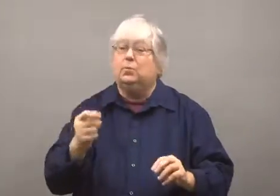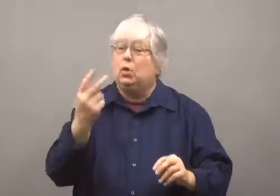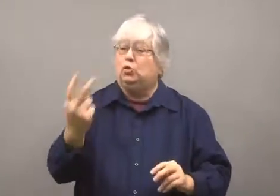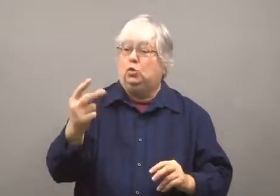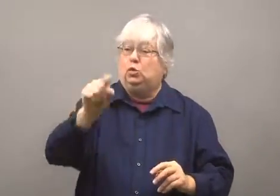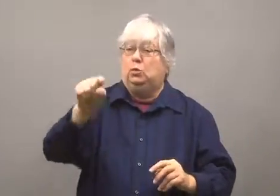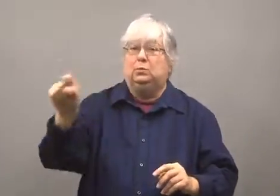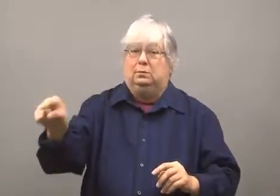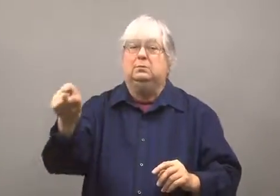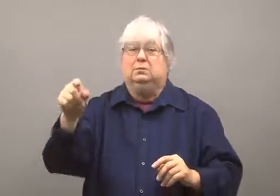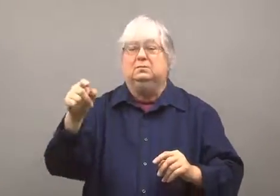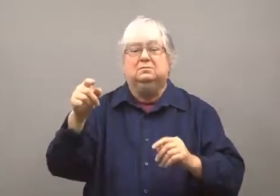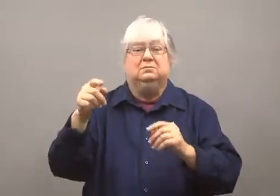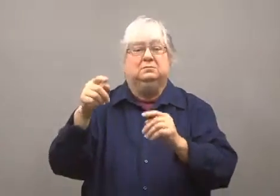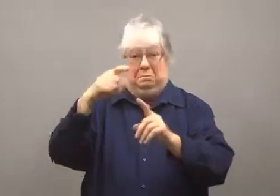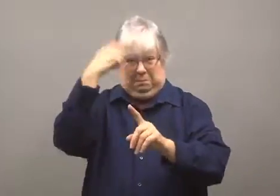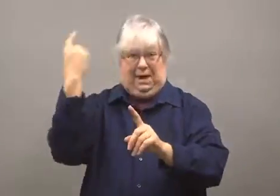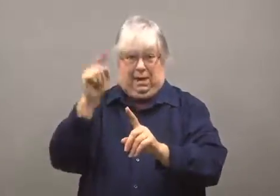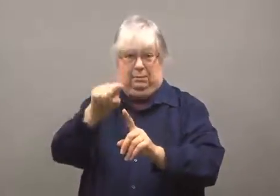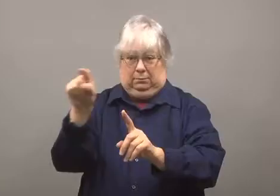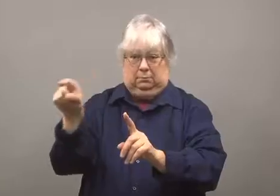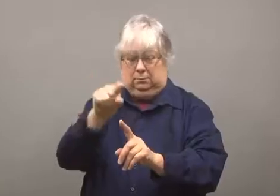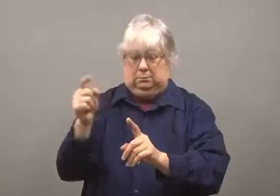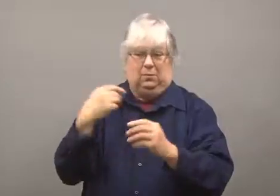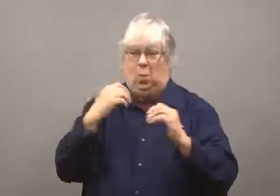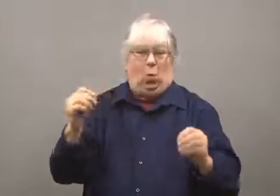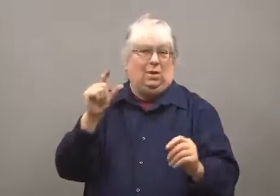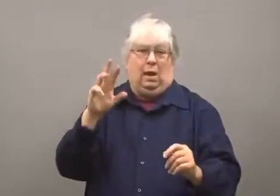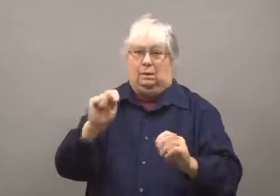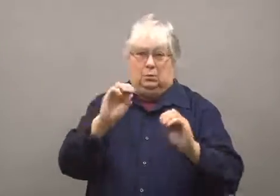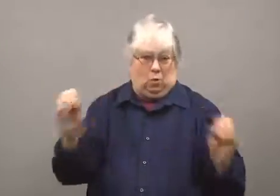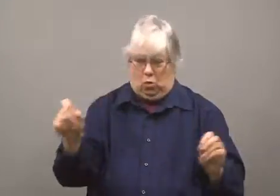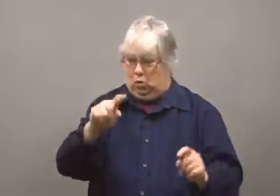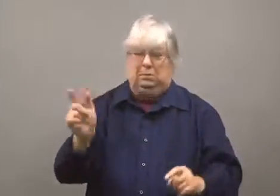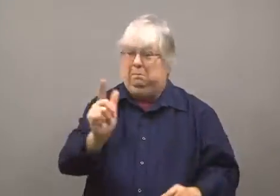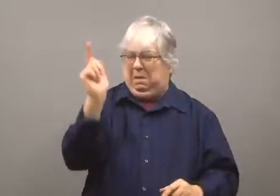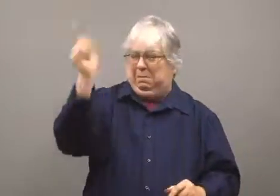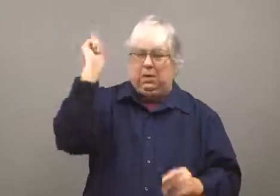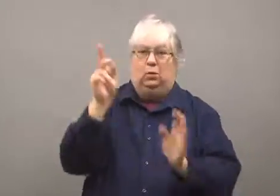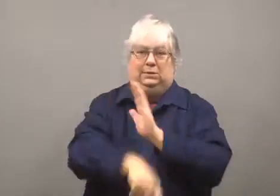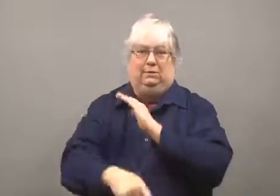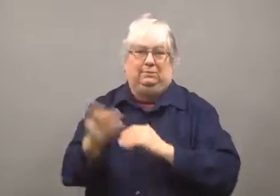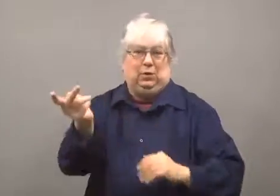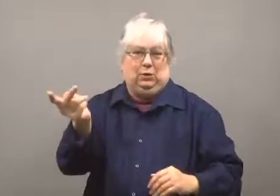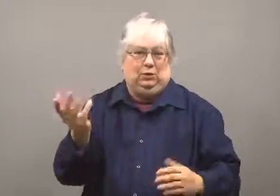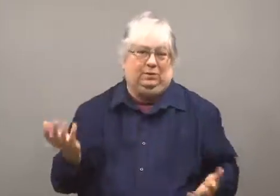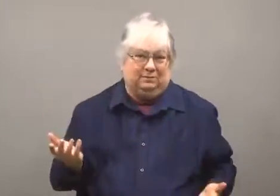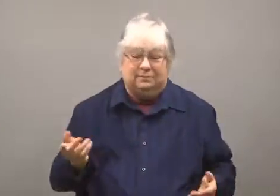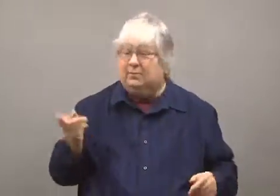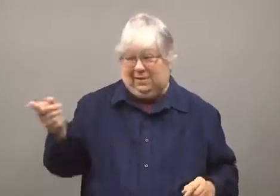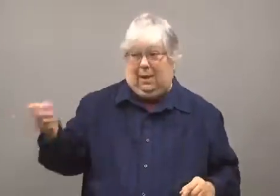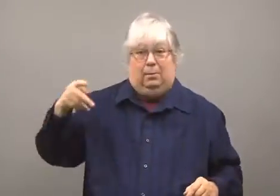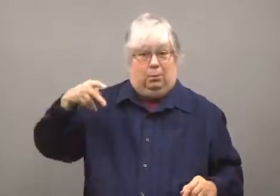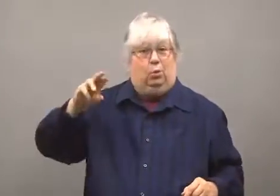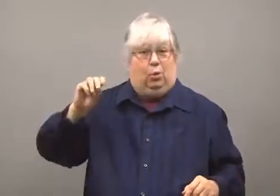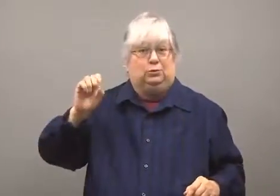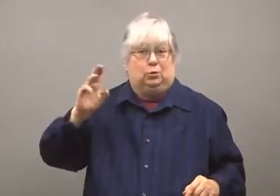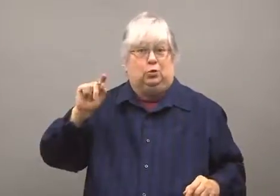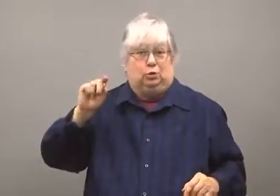They shot and killed two unarmed black men.